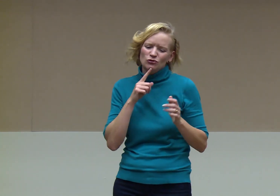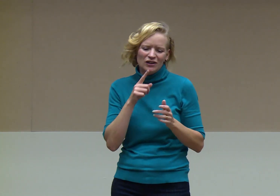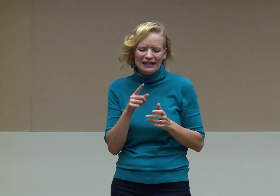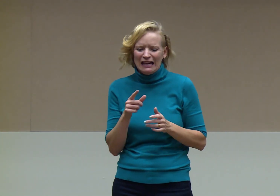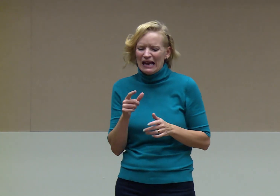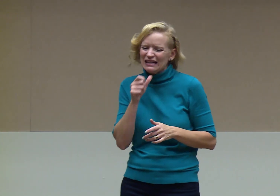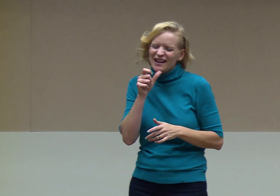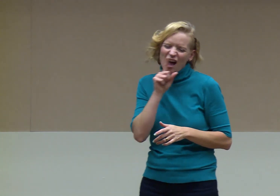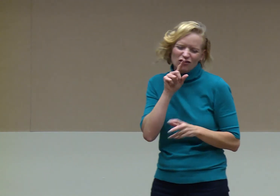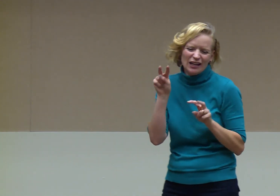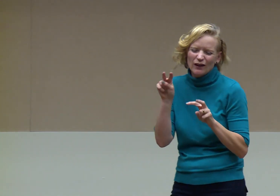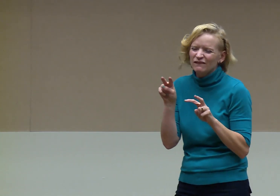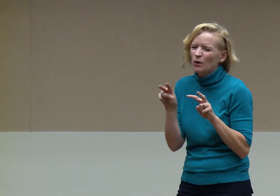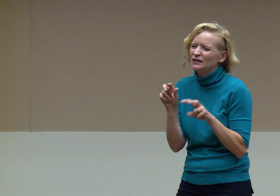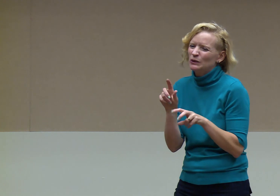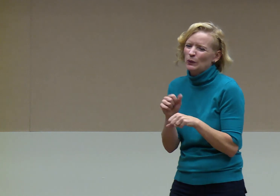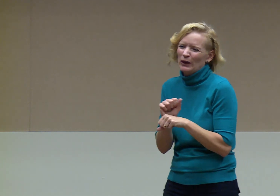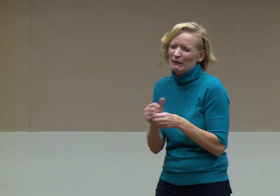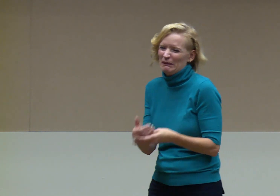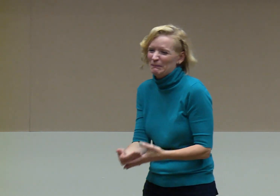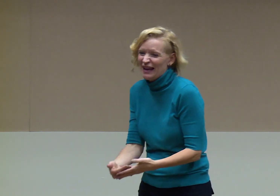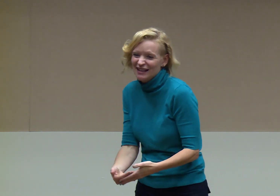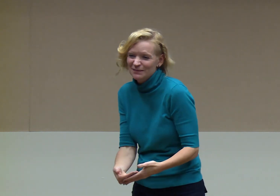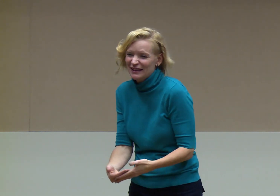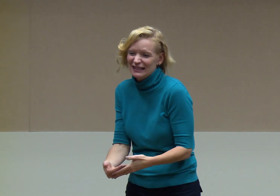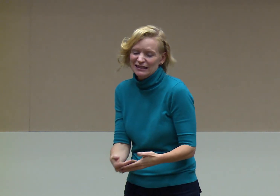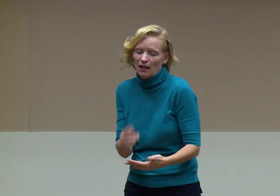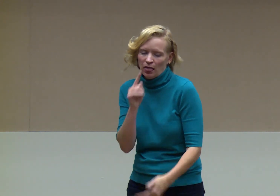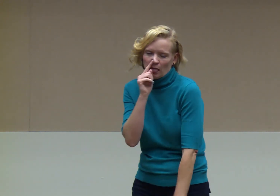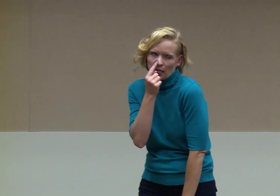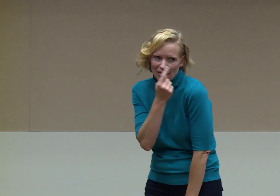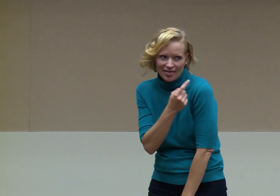I really was not looking forward to working with babies.